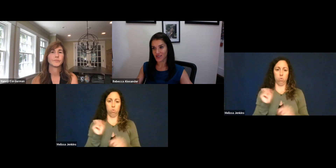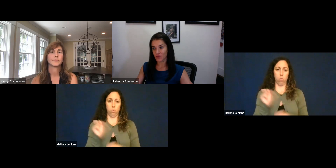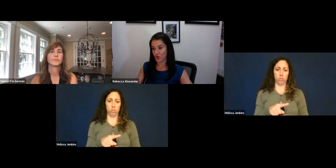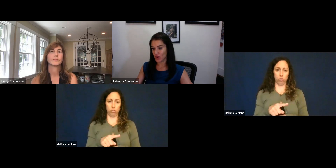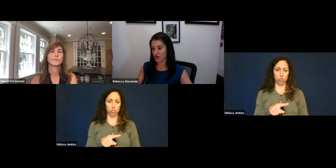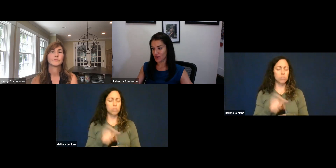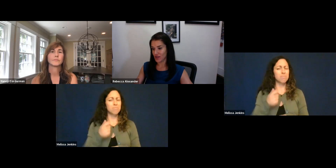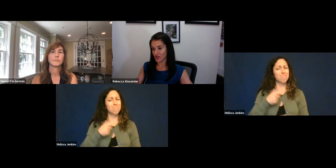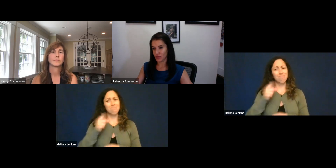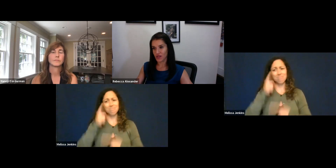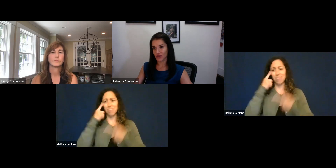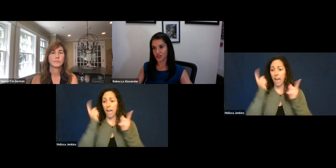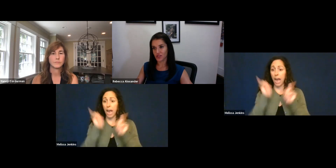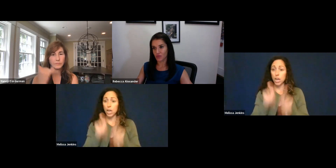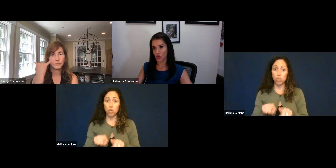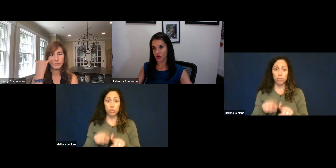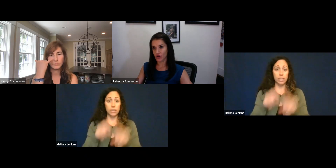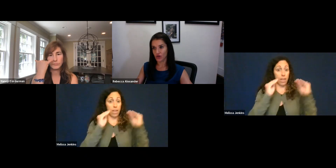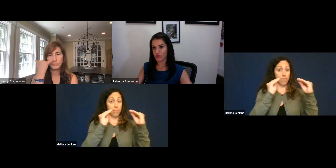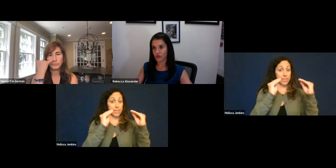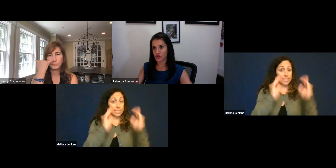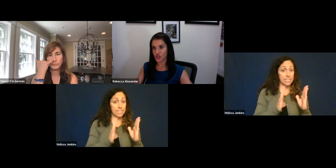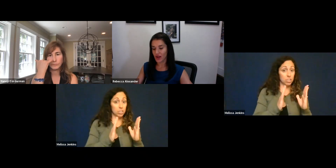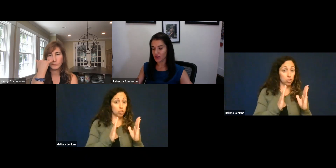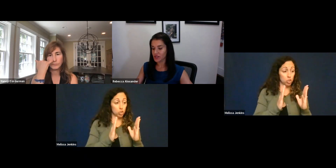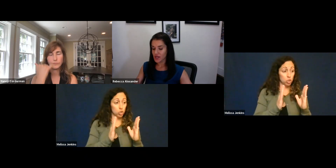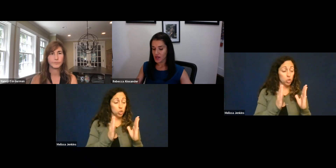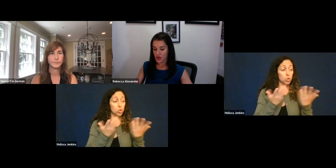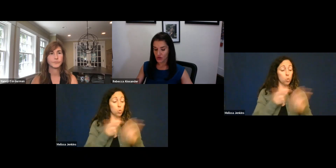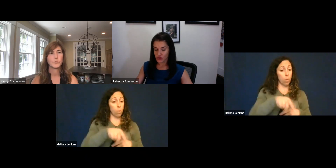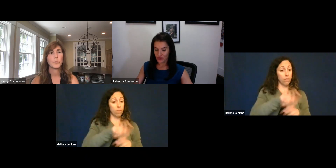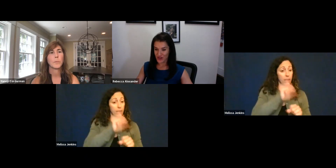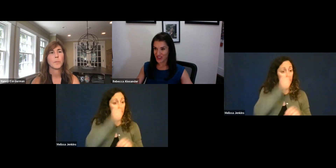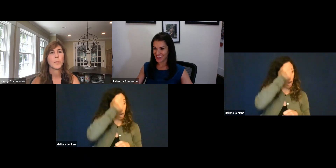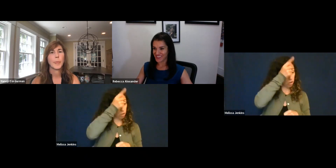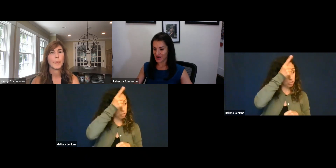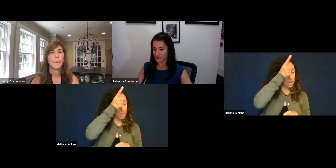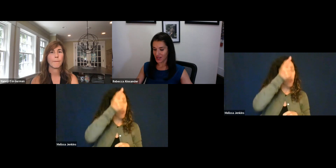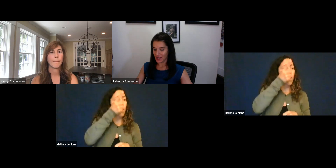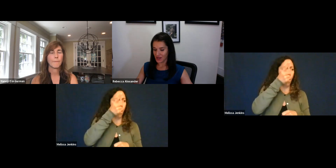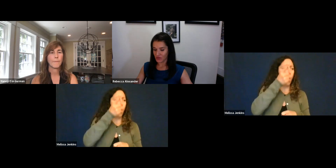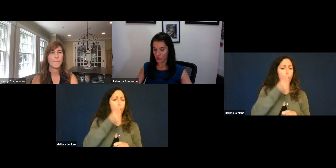the more that they'll be able to support your child. There's a few things that I'm thinking of.